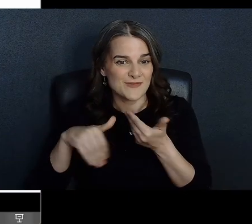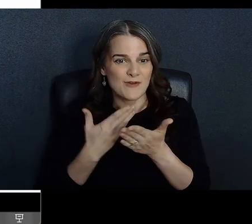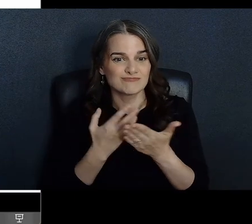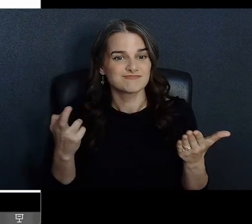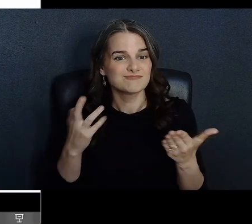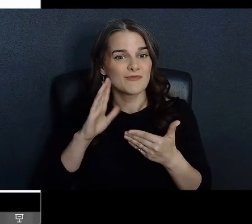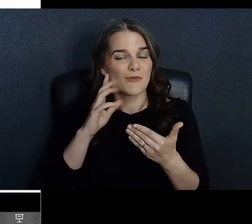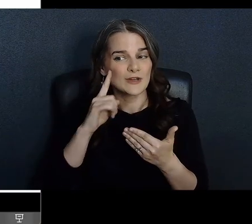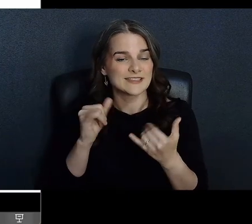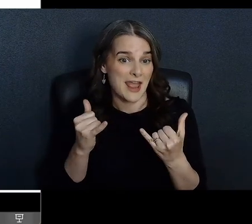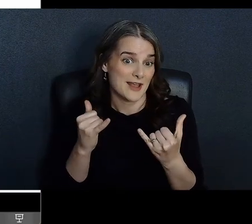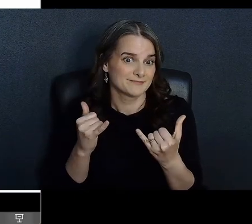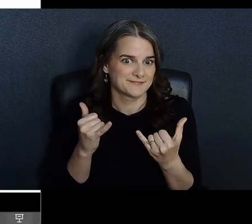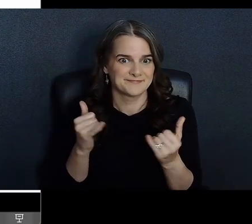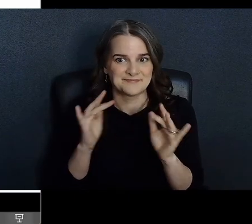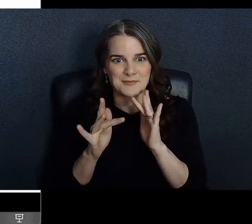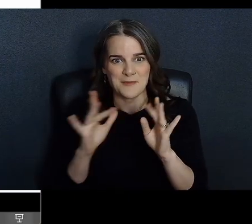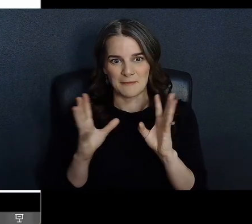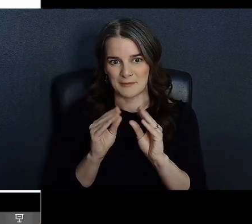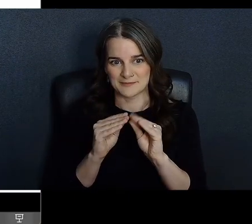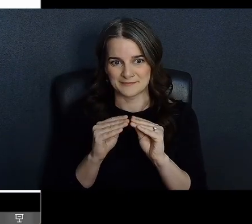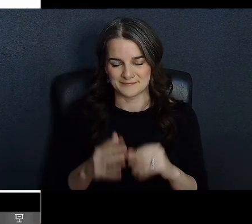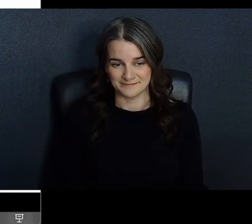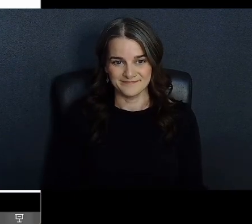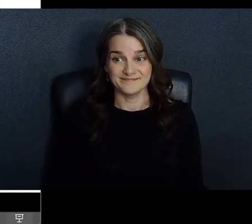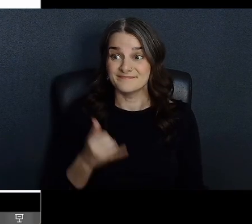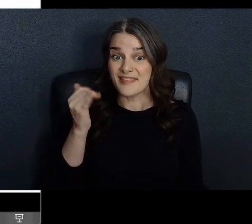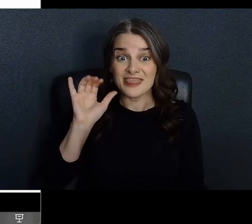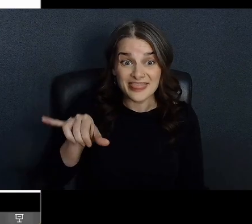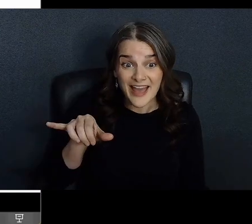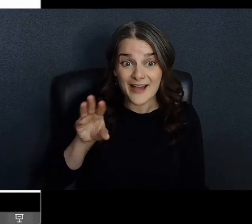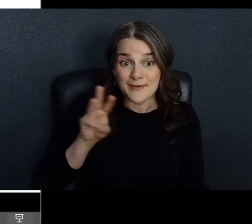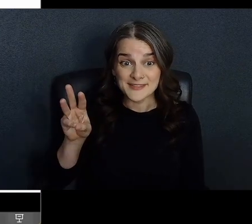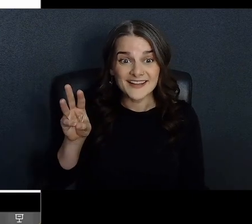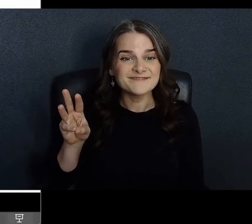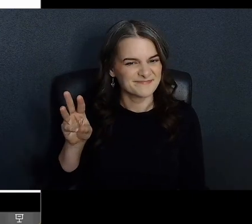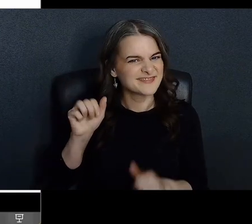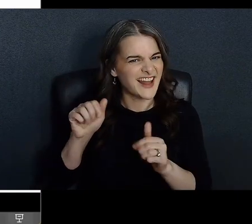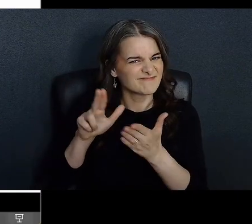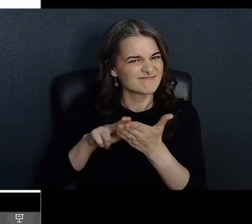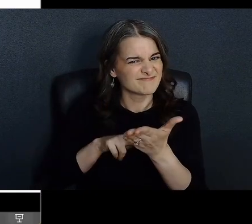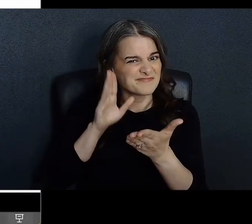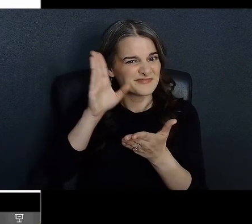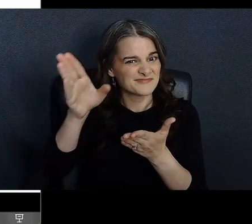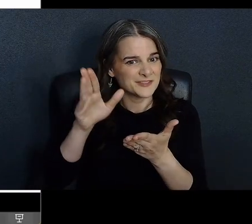So at that website, you also can register for future webinars. The TechOWL has a wonderful series